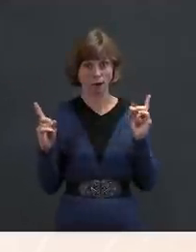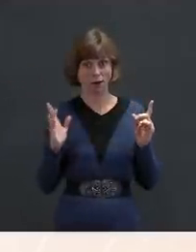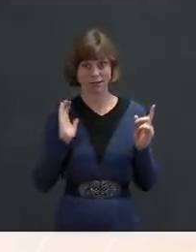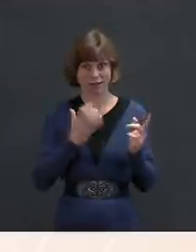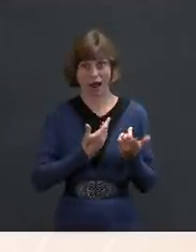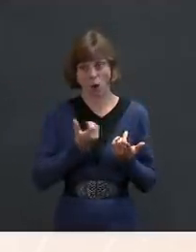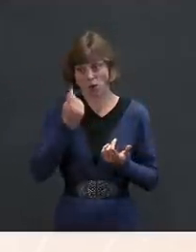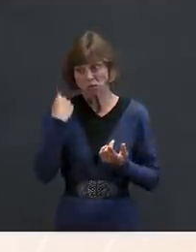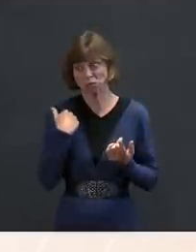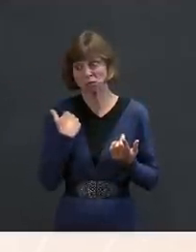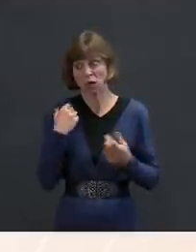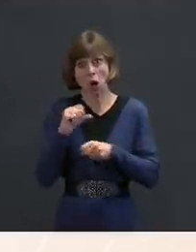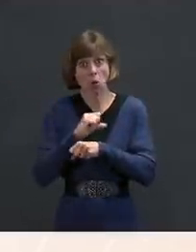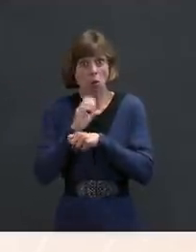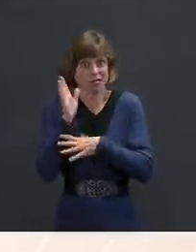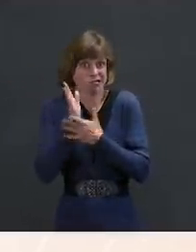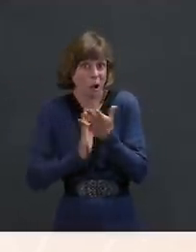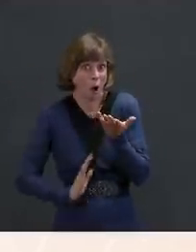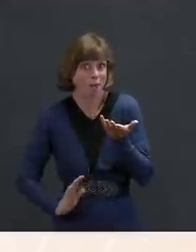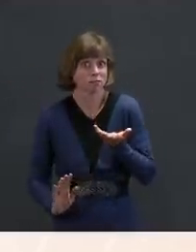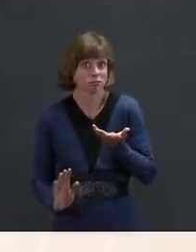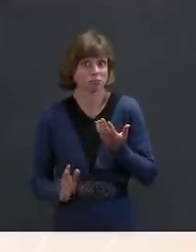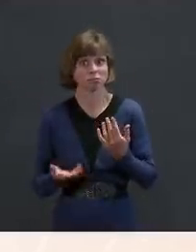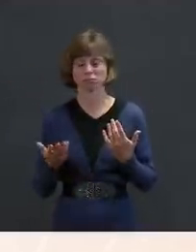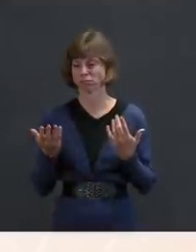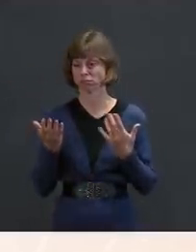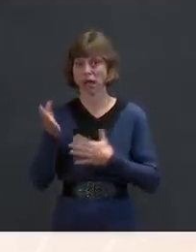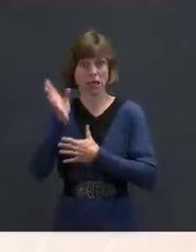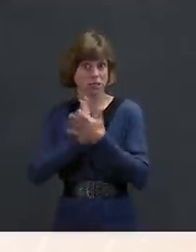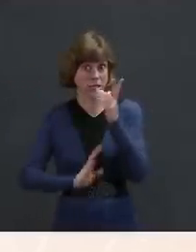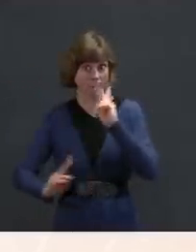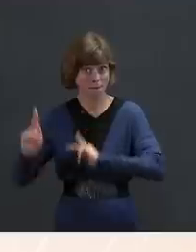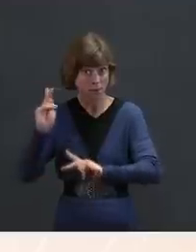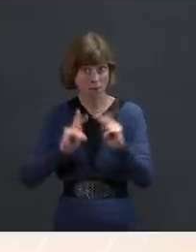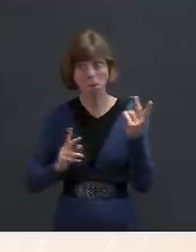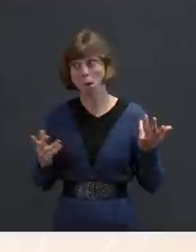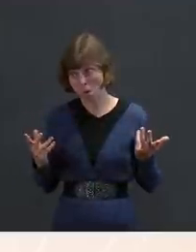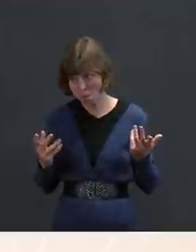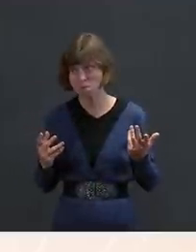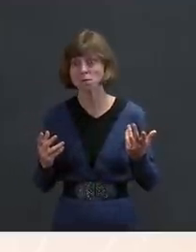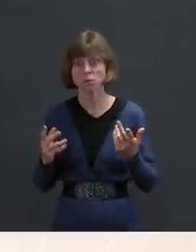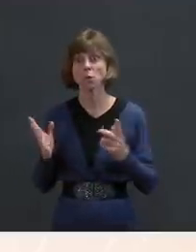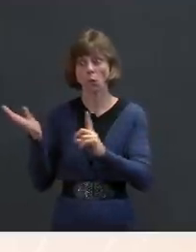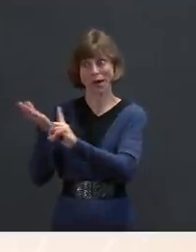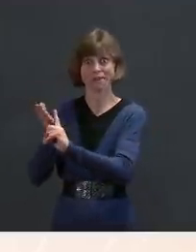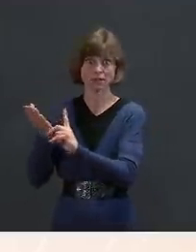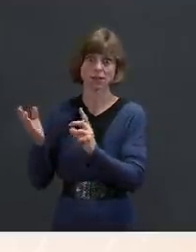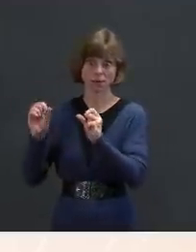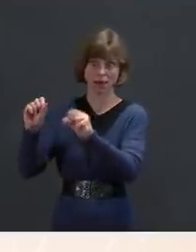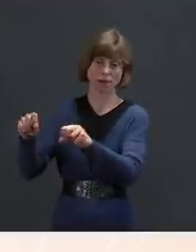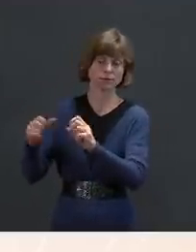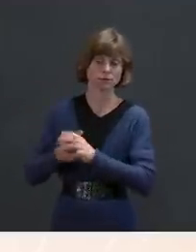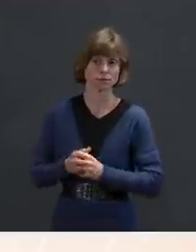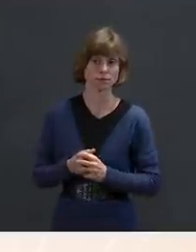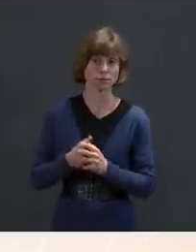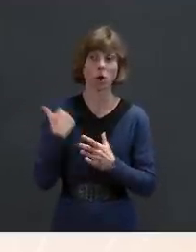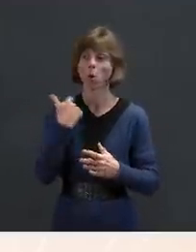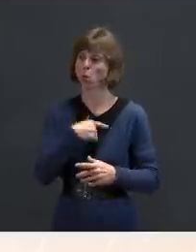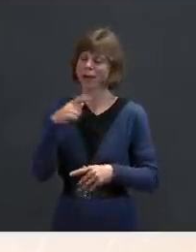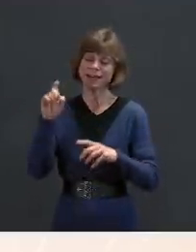certainly with certain aspects of the population. And it is a message that we need to continue to communicate.